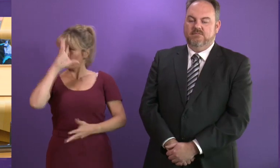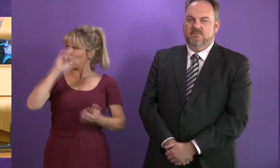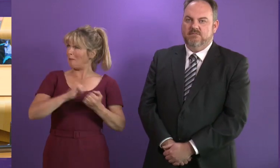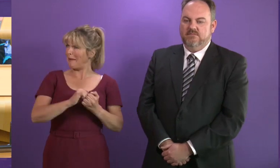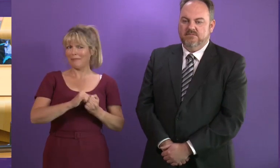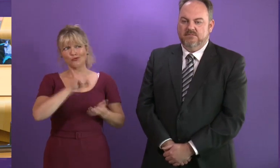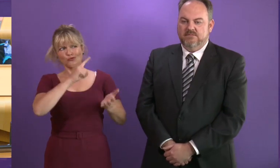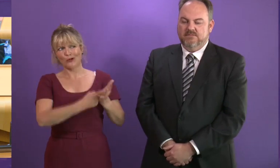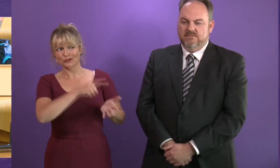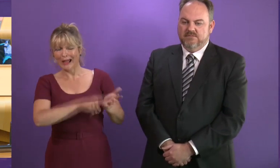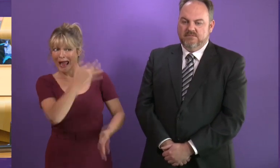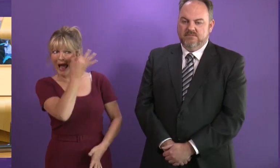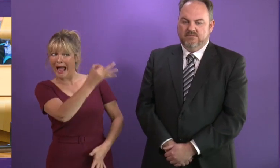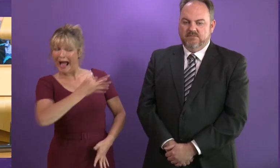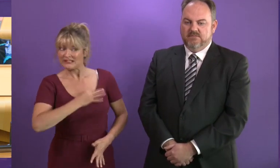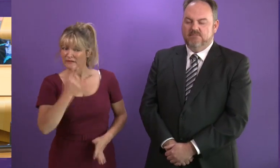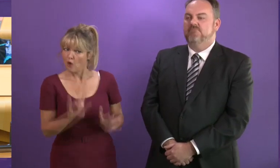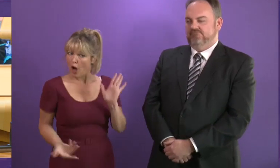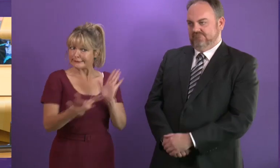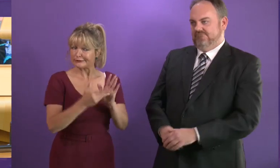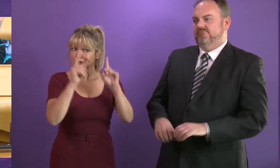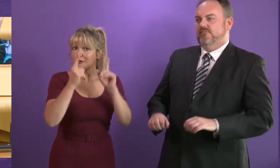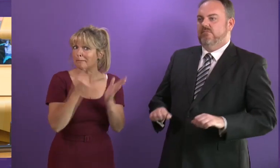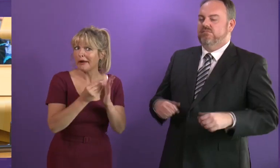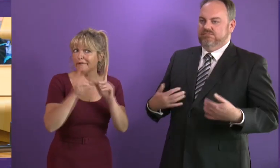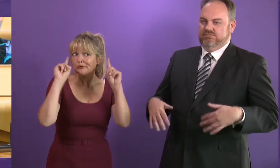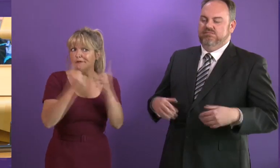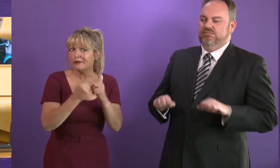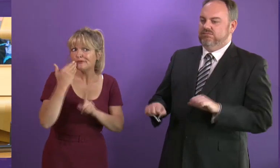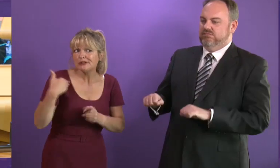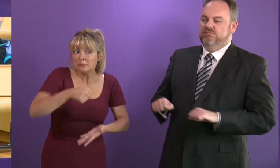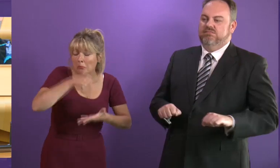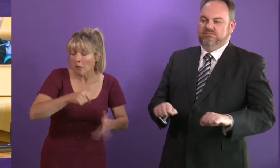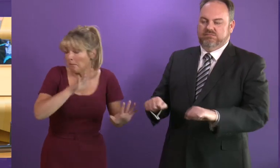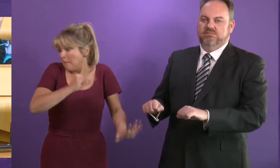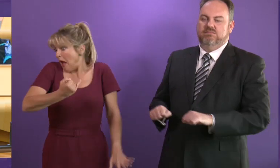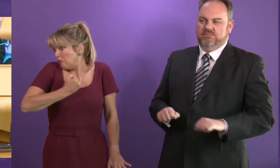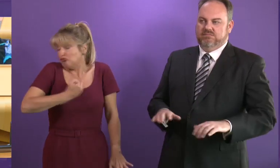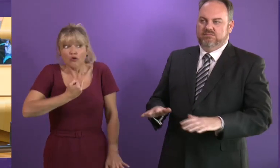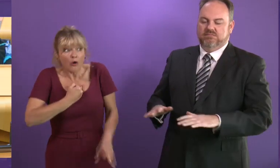for universities in the recent budget. He will correct me if I am wrong.